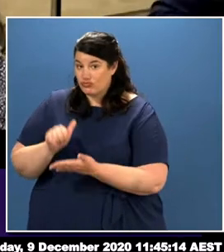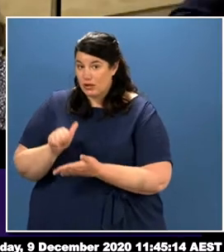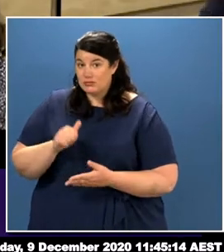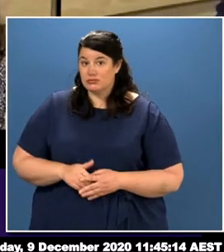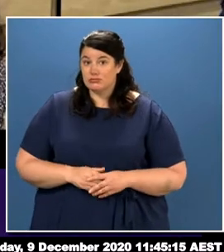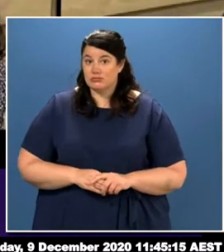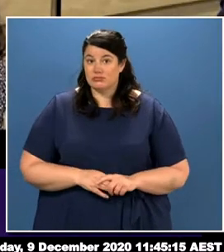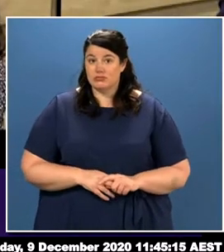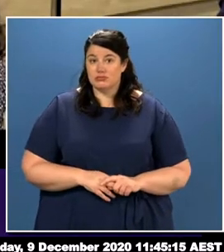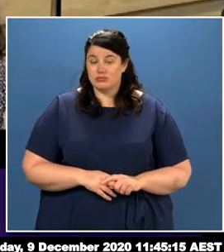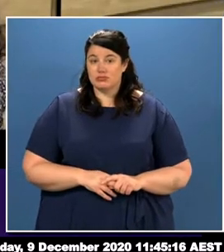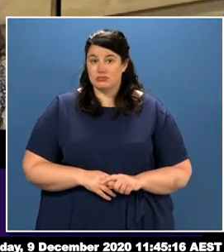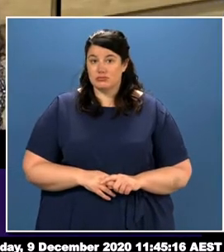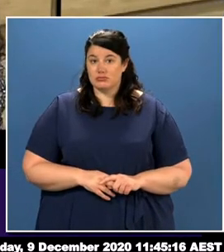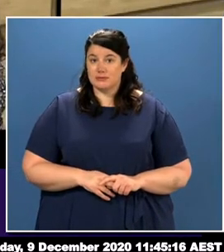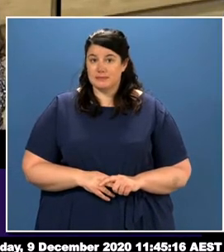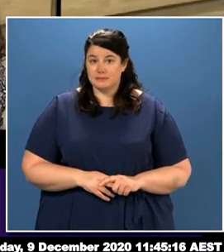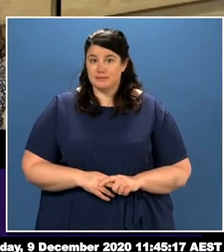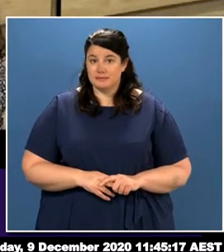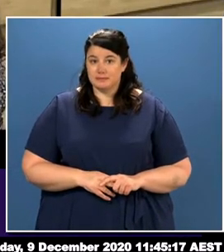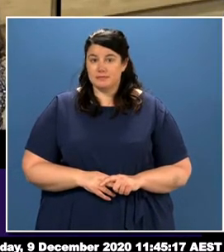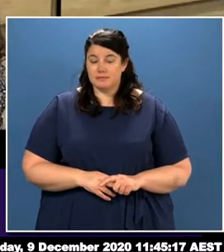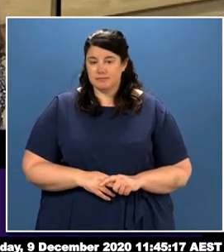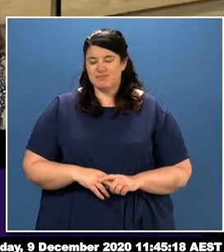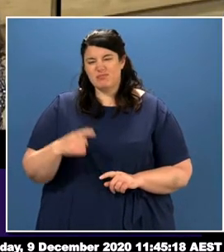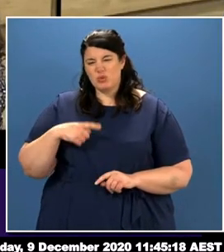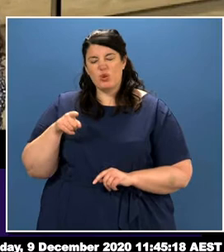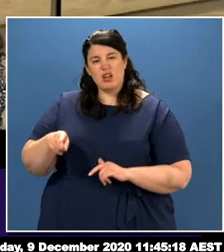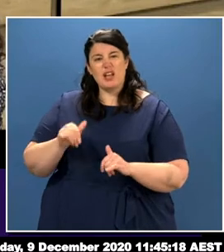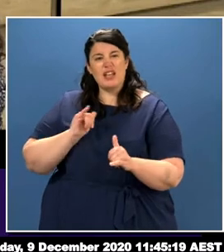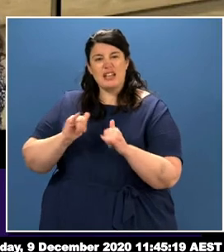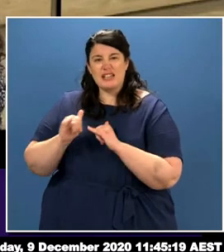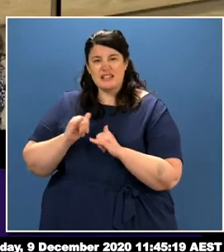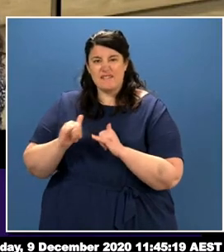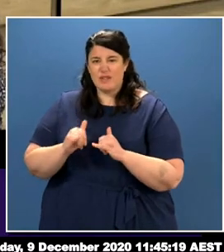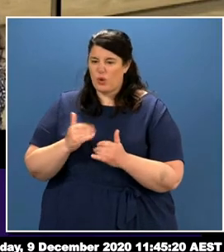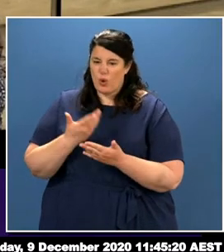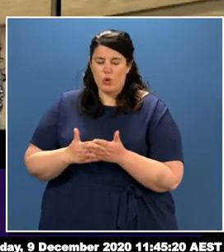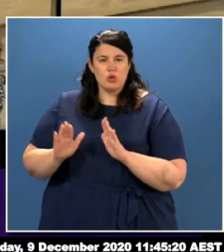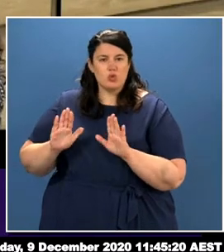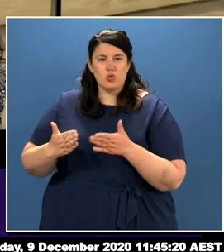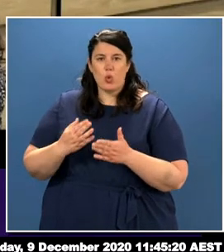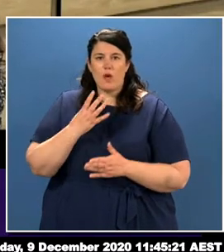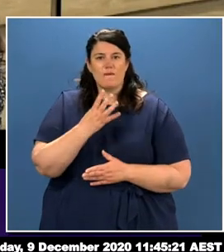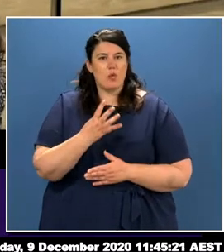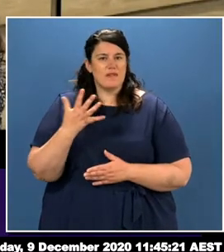Because, yes, the interview was only for 45 minutes.